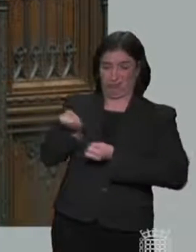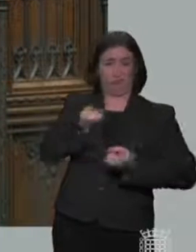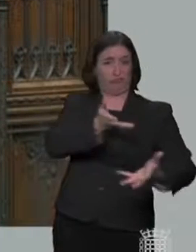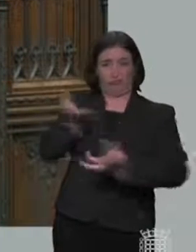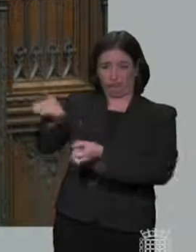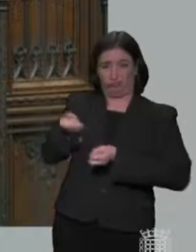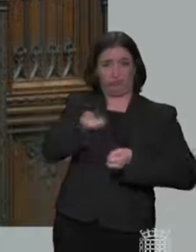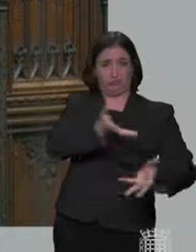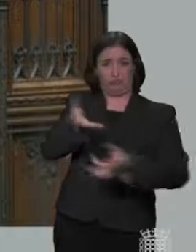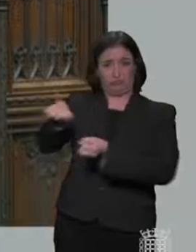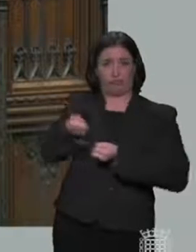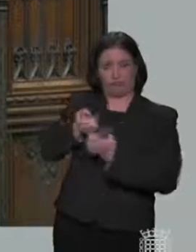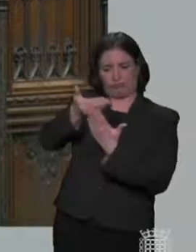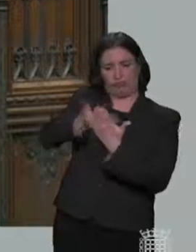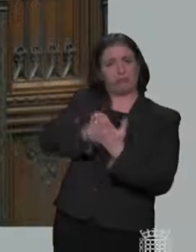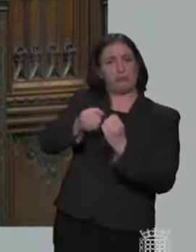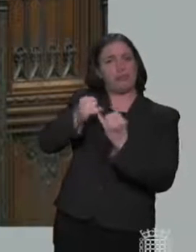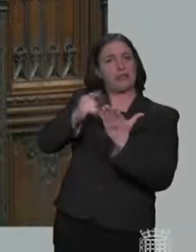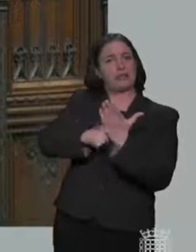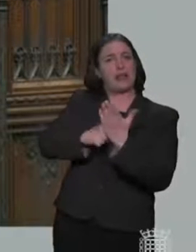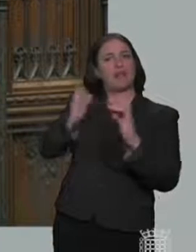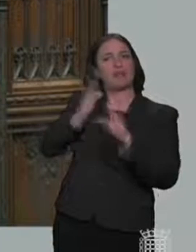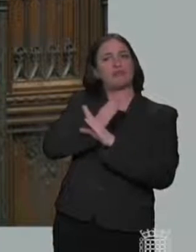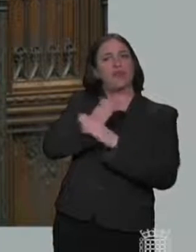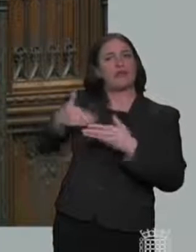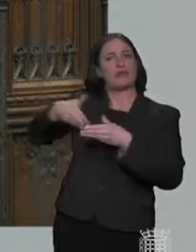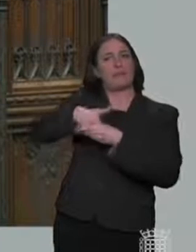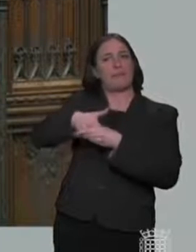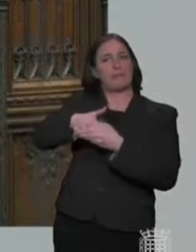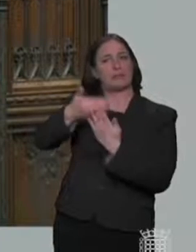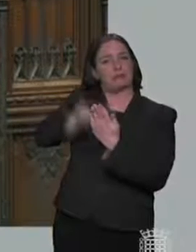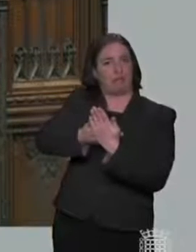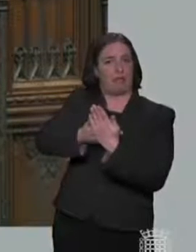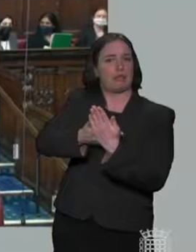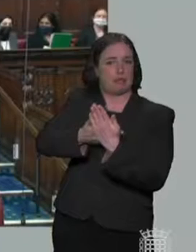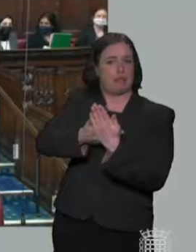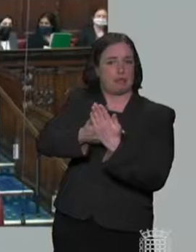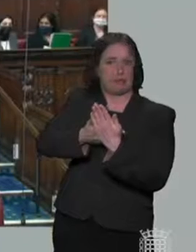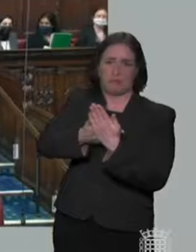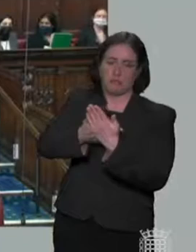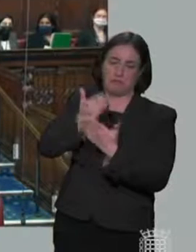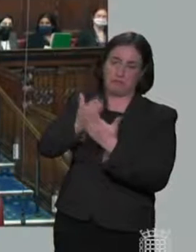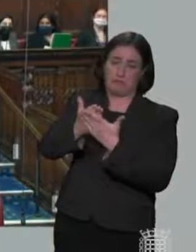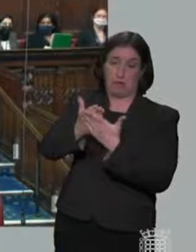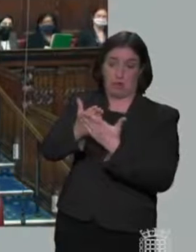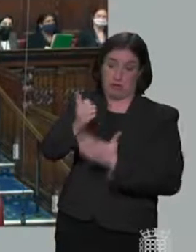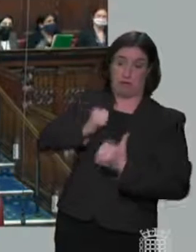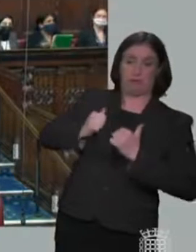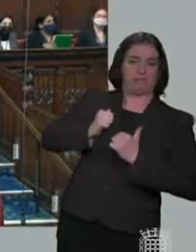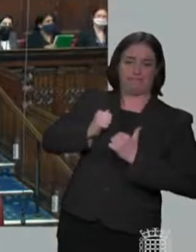the british sign language private members bill all of the credit all of the plaudits should